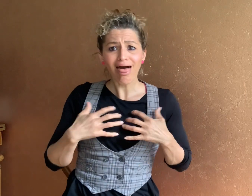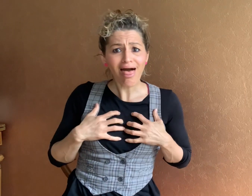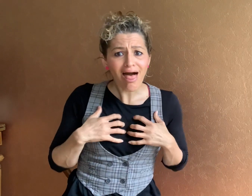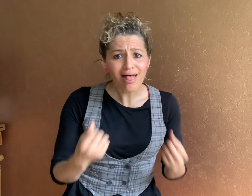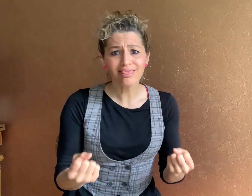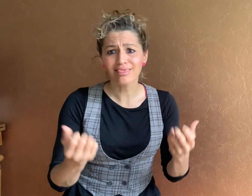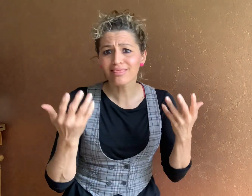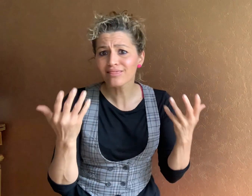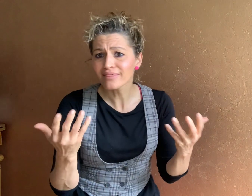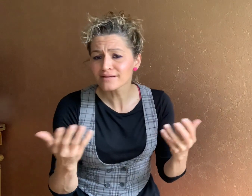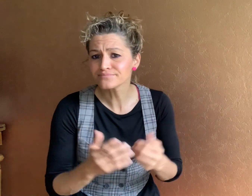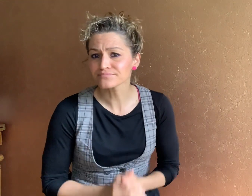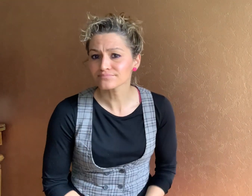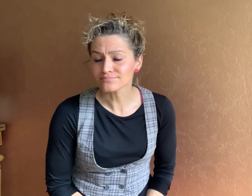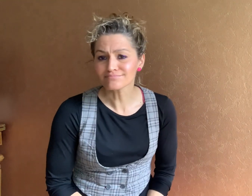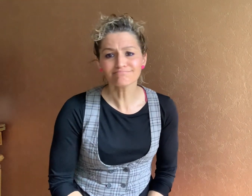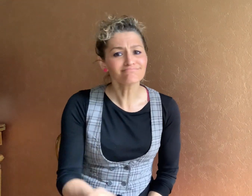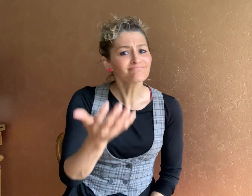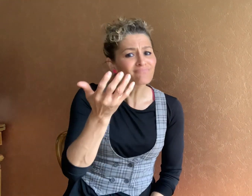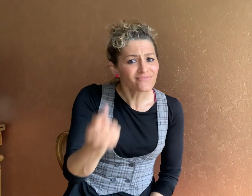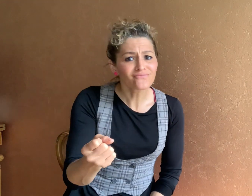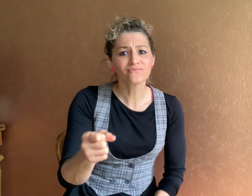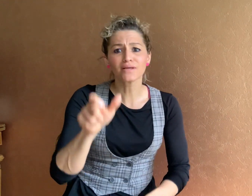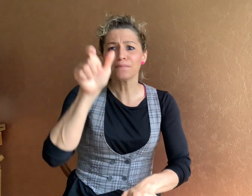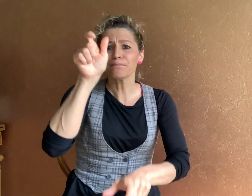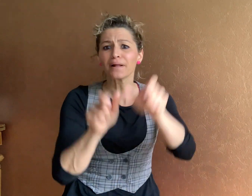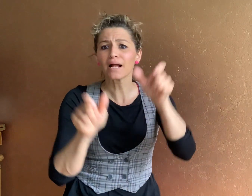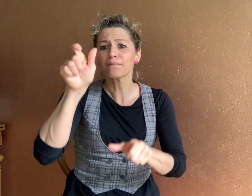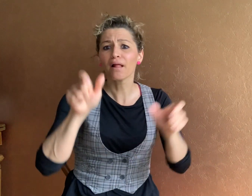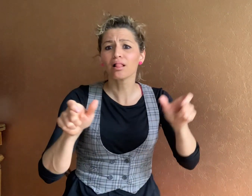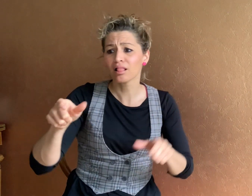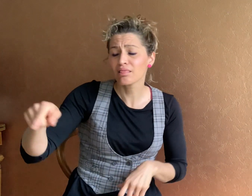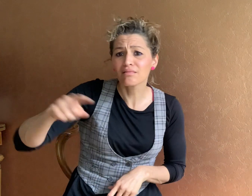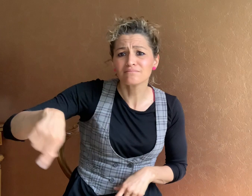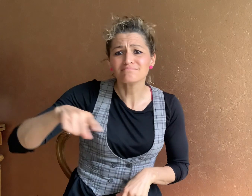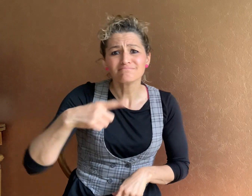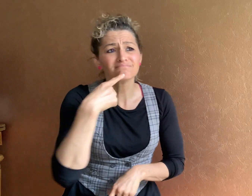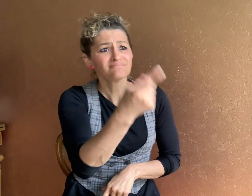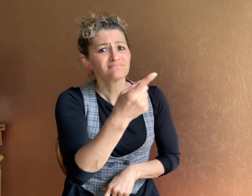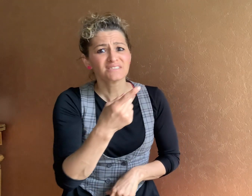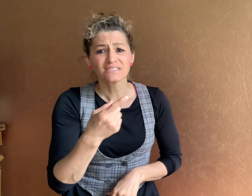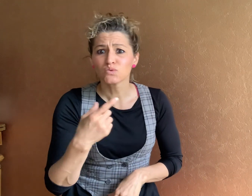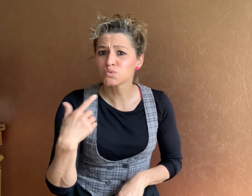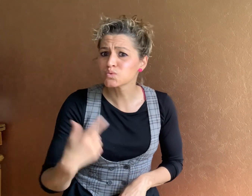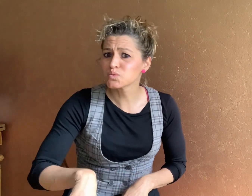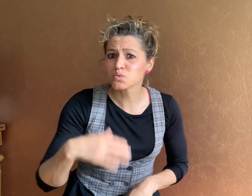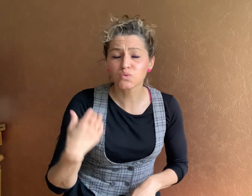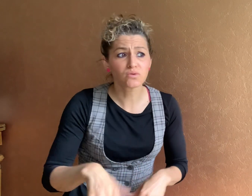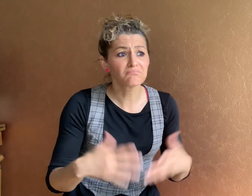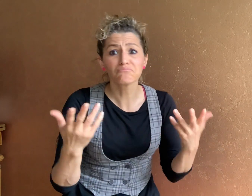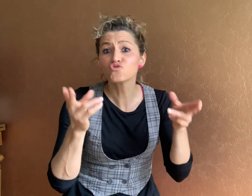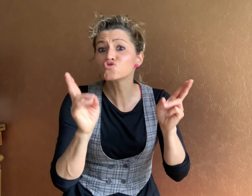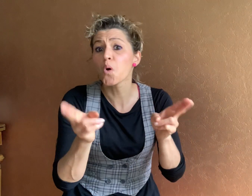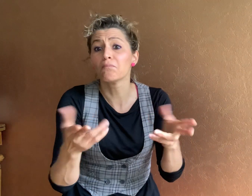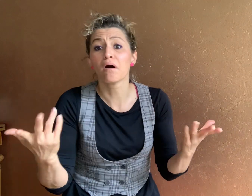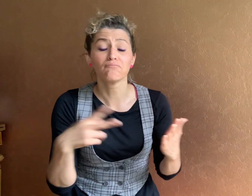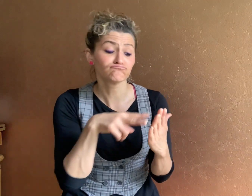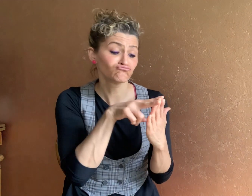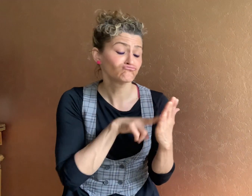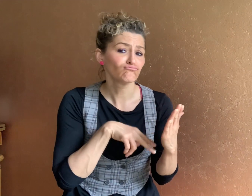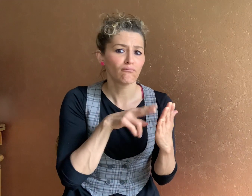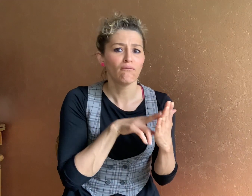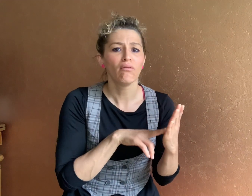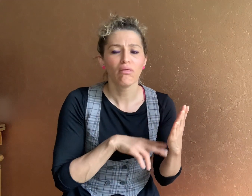fit and healthy. There are some reports from people saying